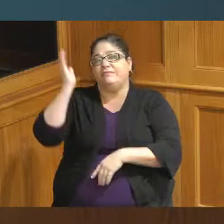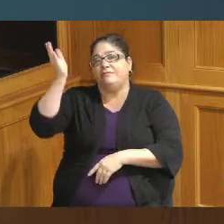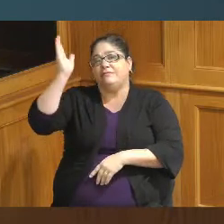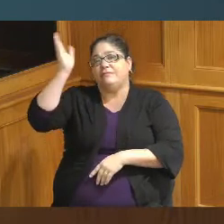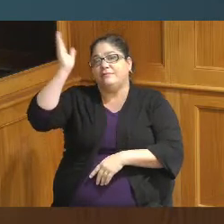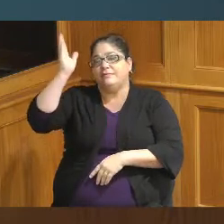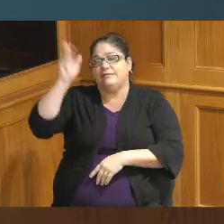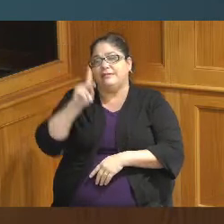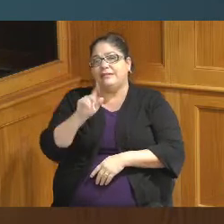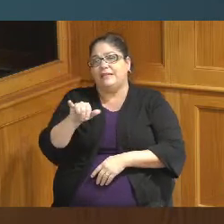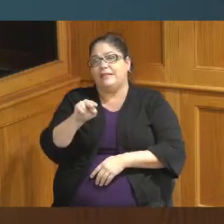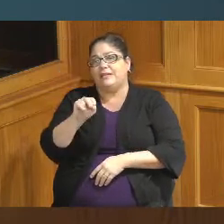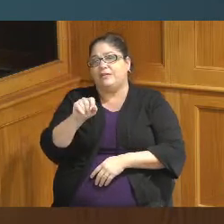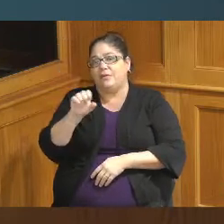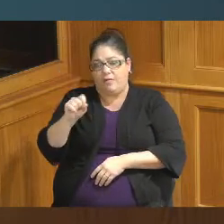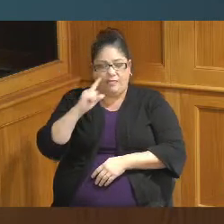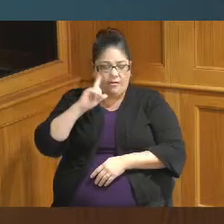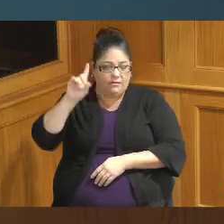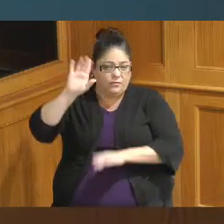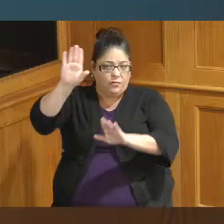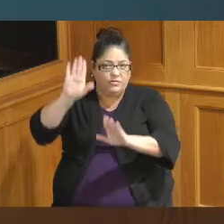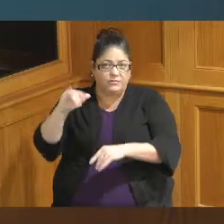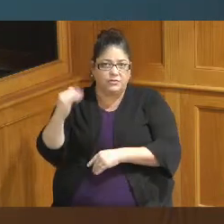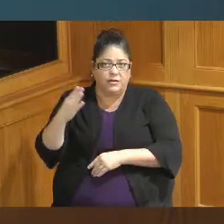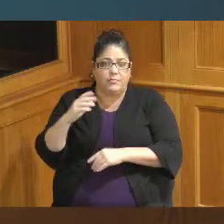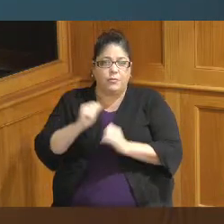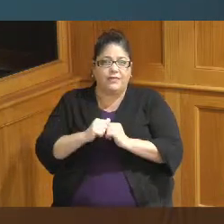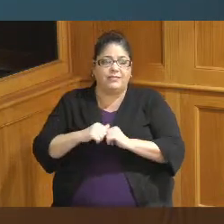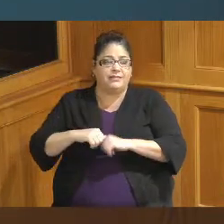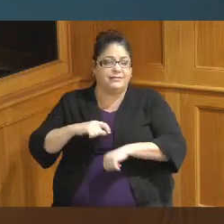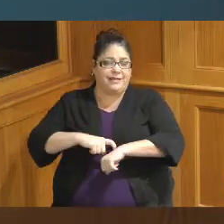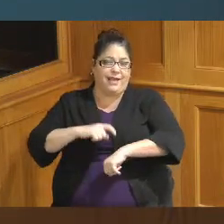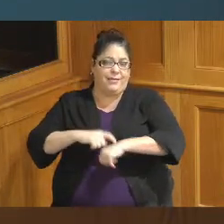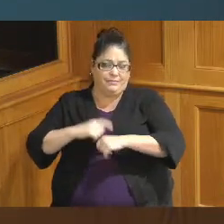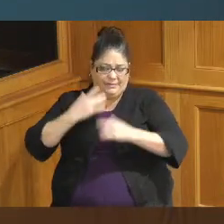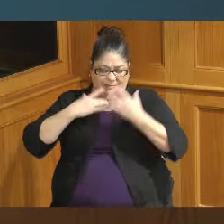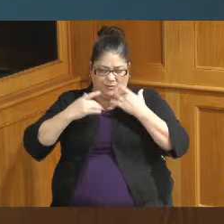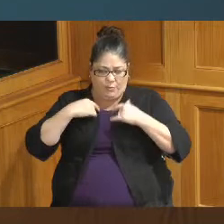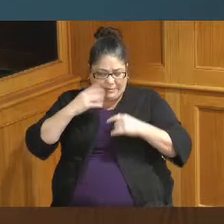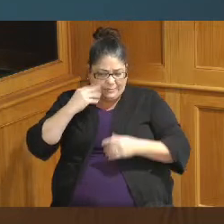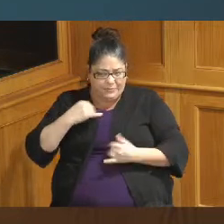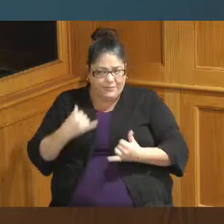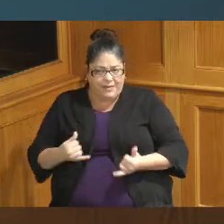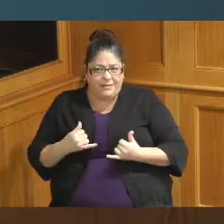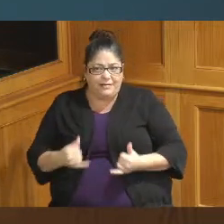thought he did a phenomenal job especially in the times that we're in right now looking at you know